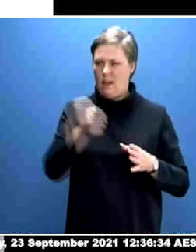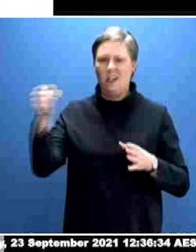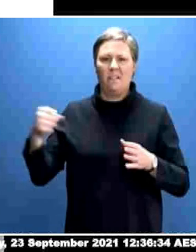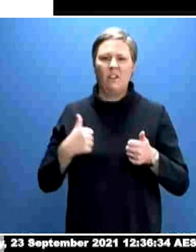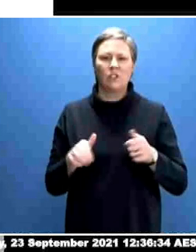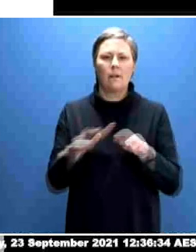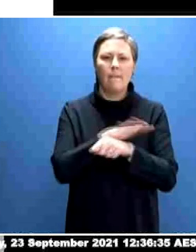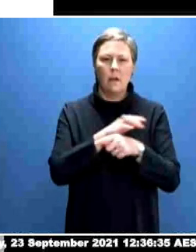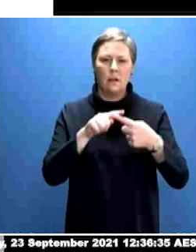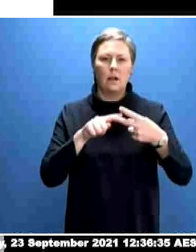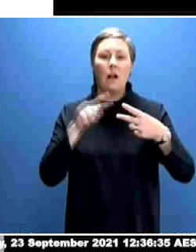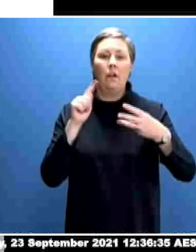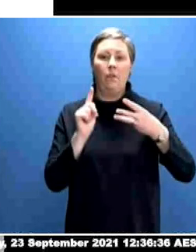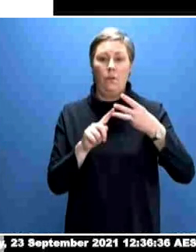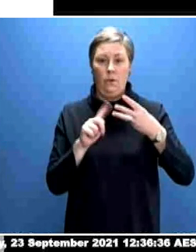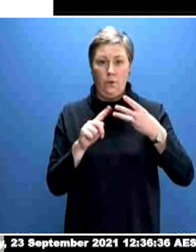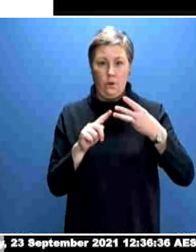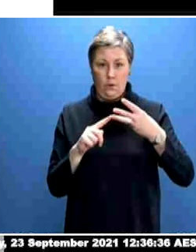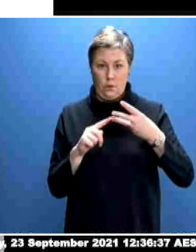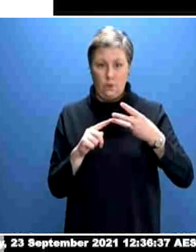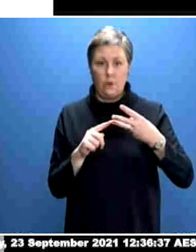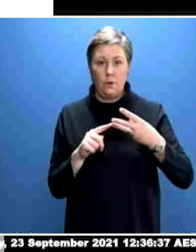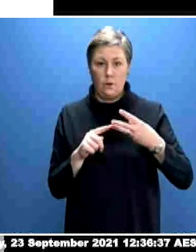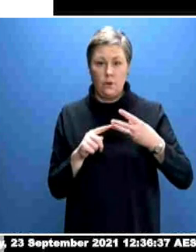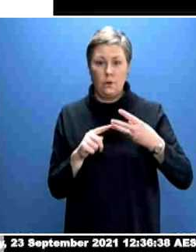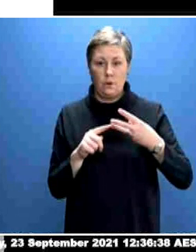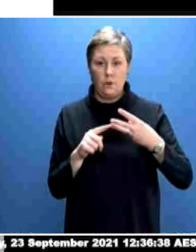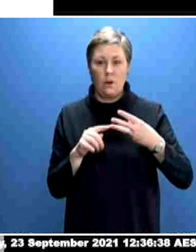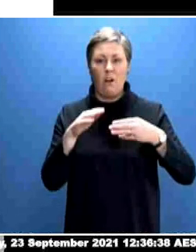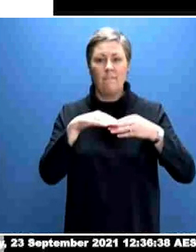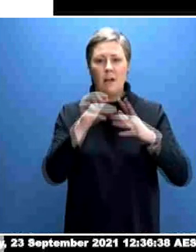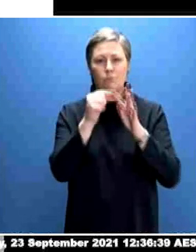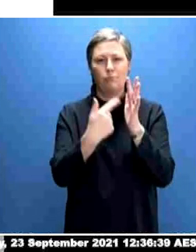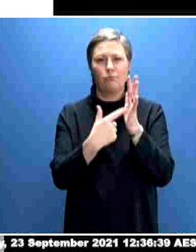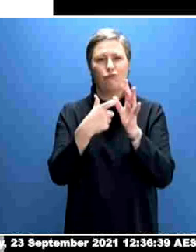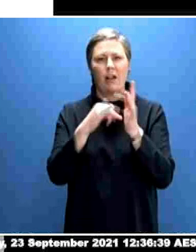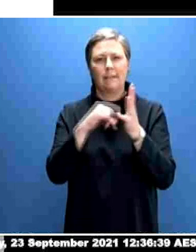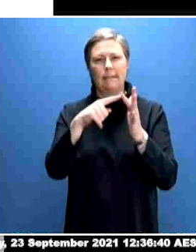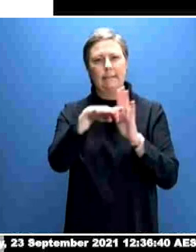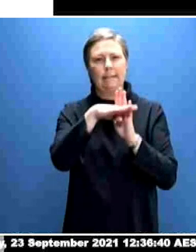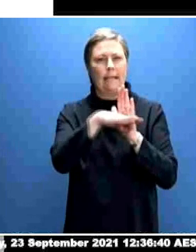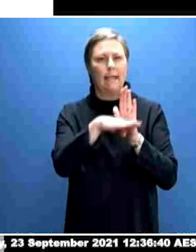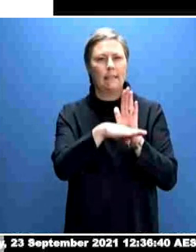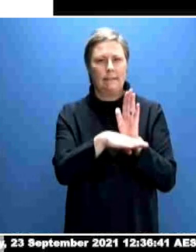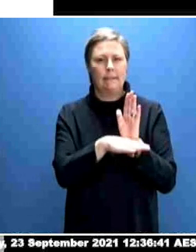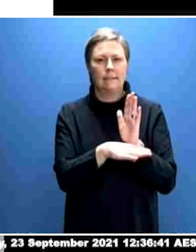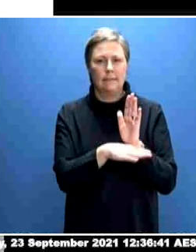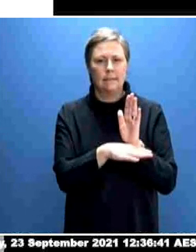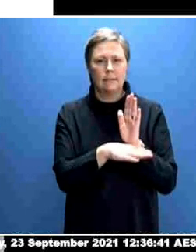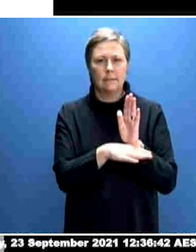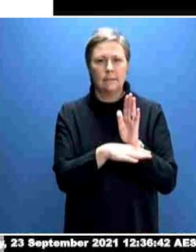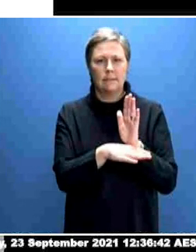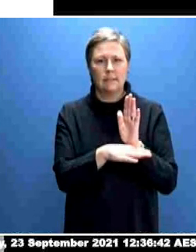The next point there which is referring to practice standards, is that something